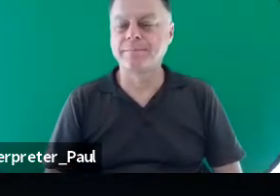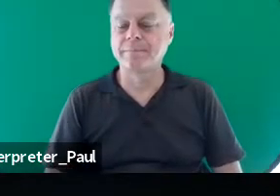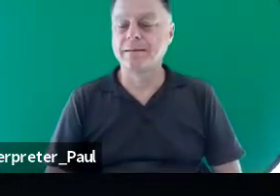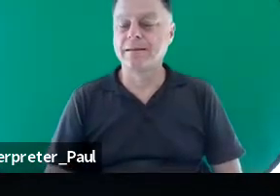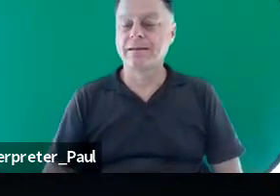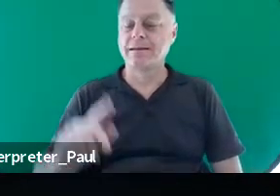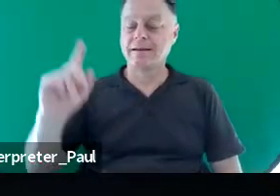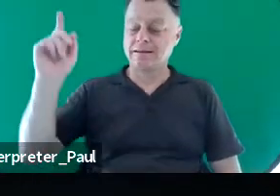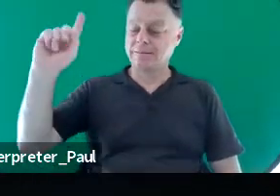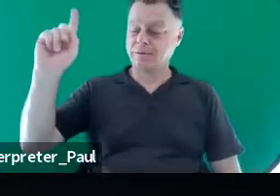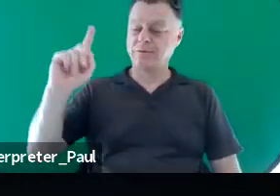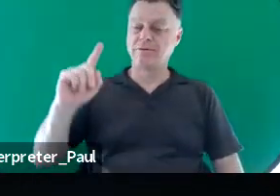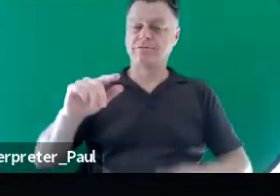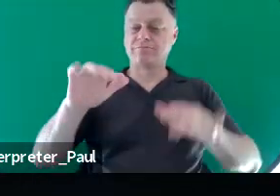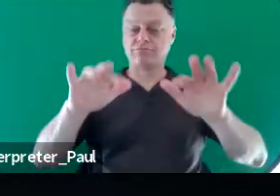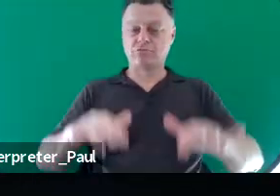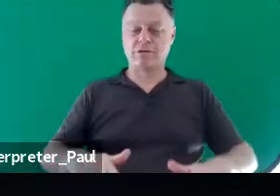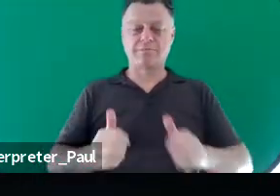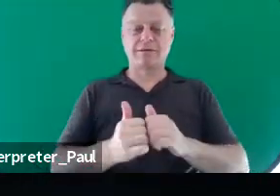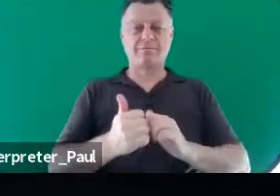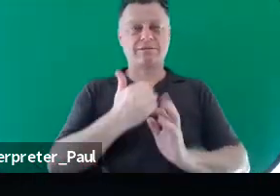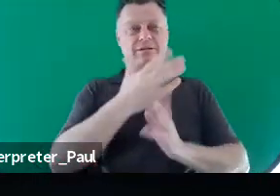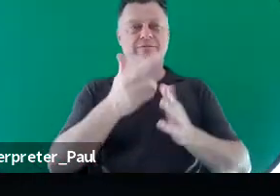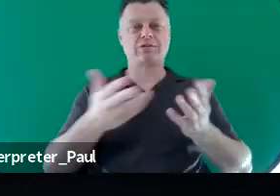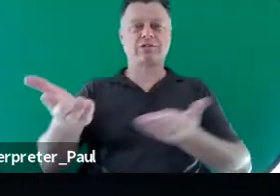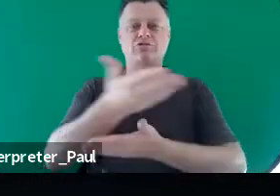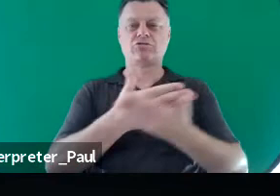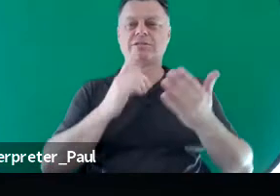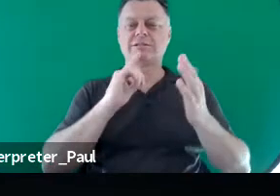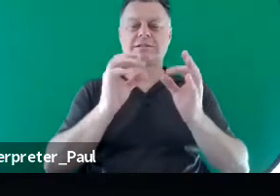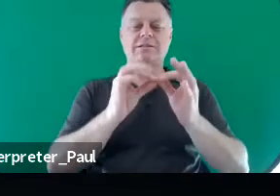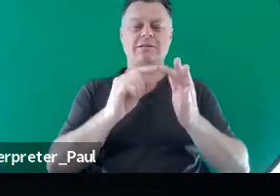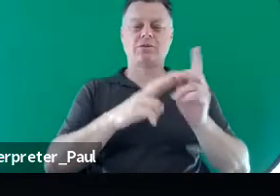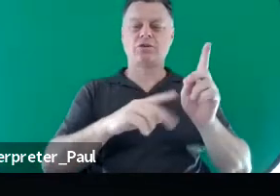discussion papers around is the development of the beyond 2020 National Disability Strategies.